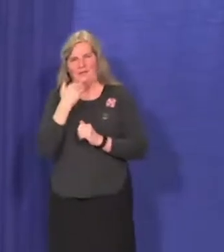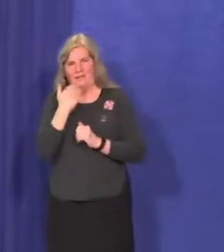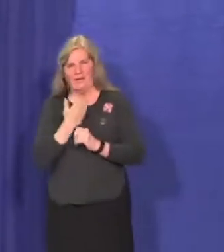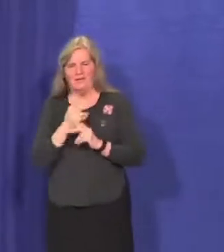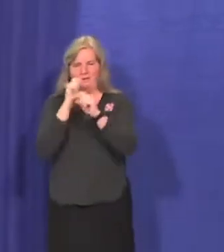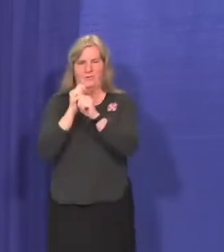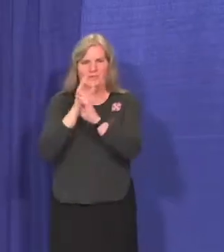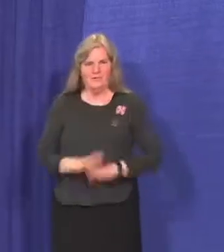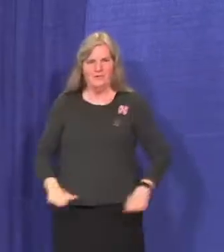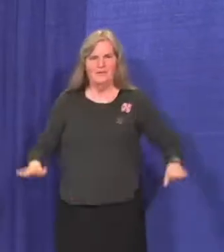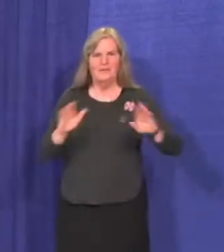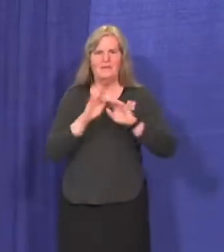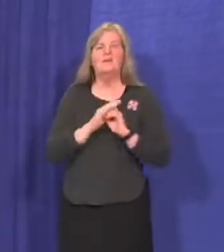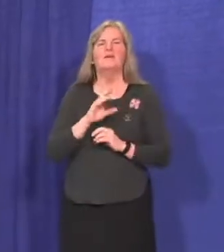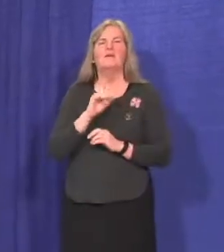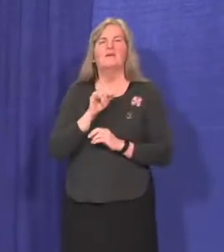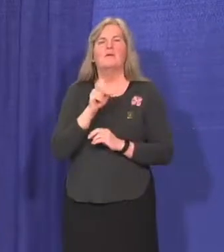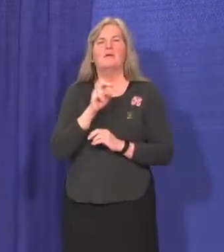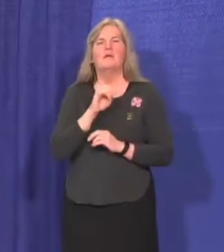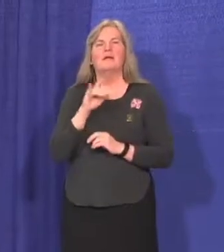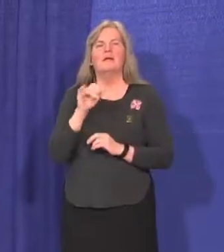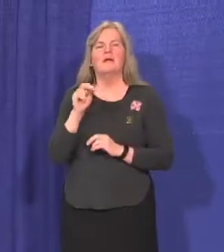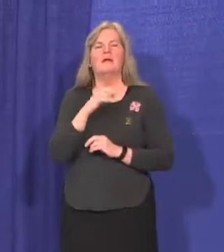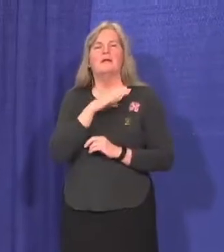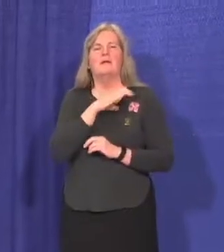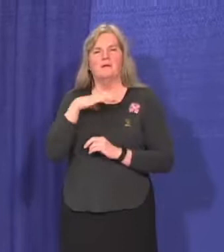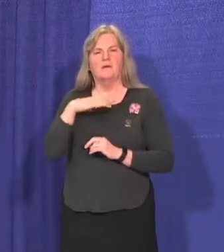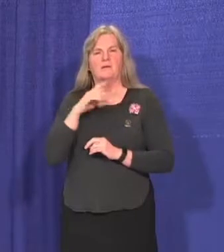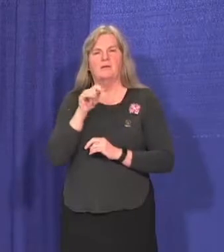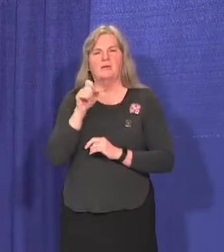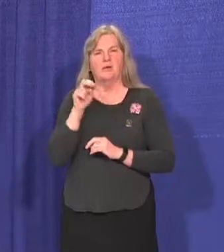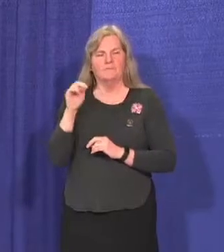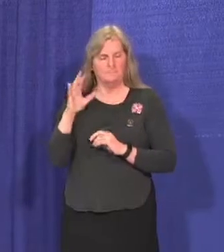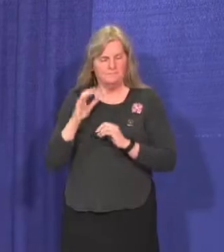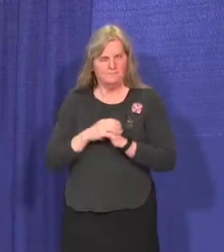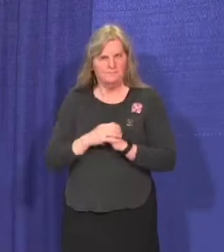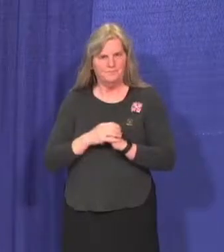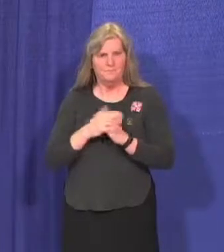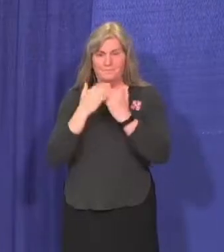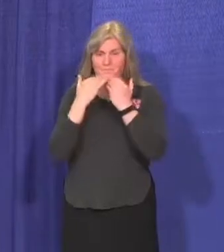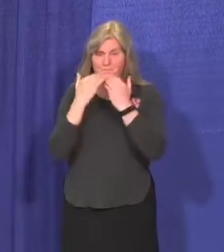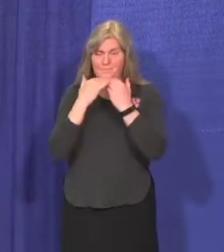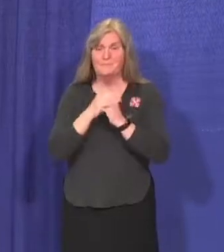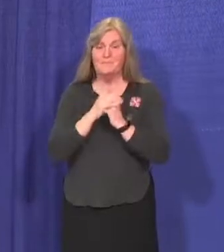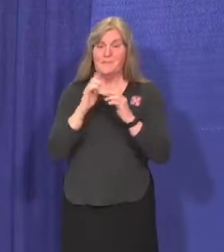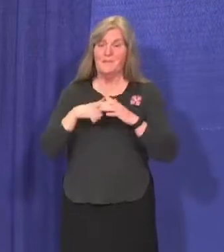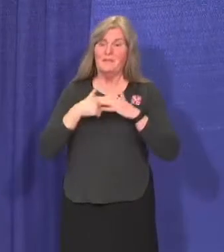with Doctor Hanley and Mary on the traditional territory of the Dowler-Karn first nation and